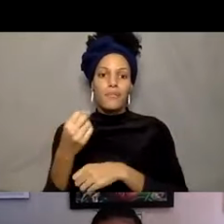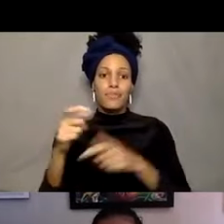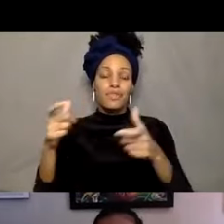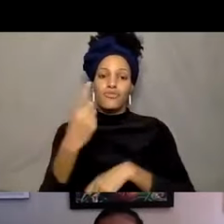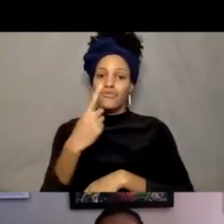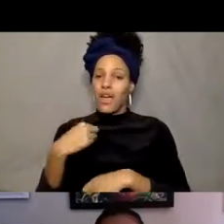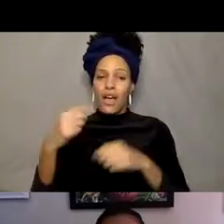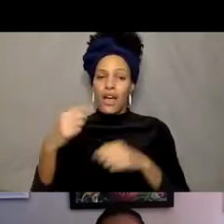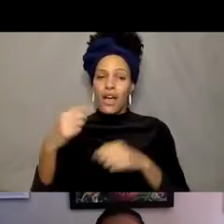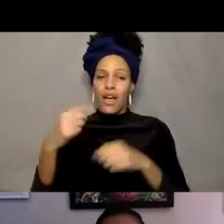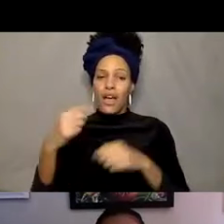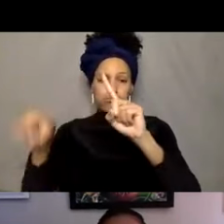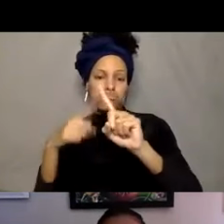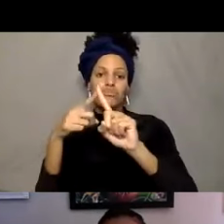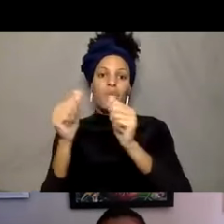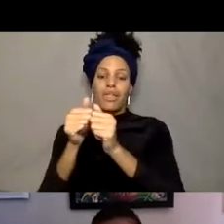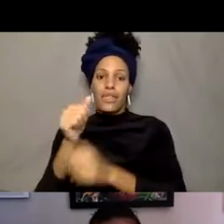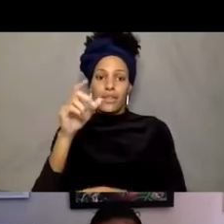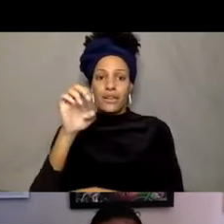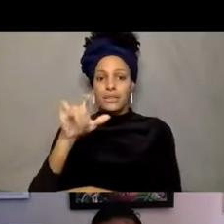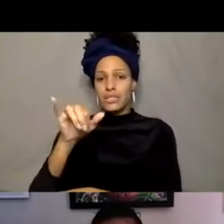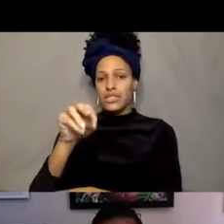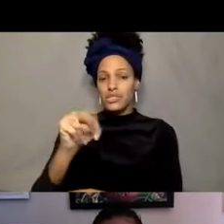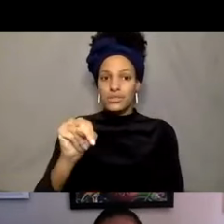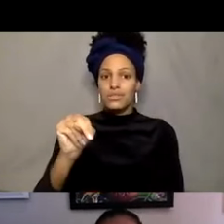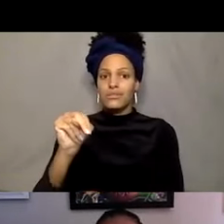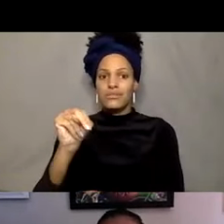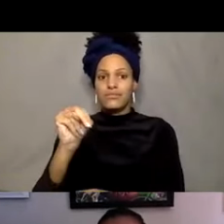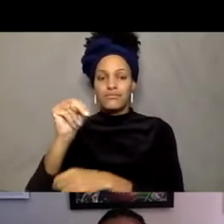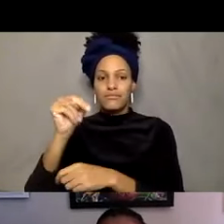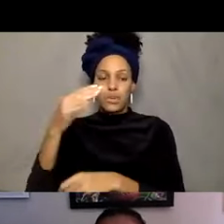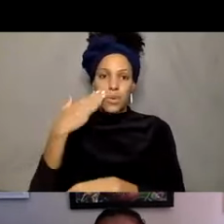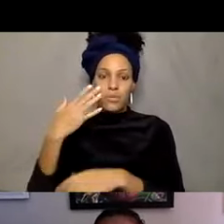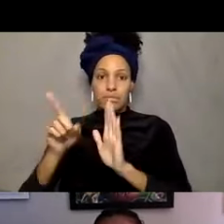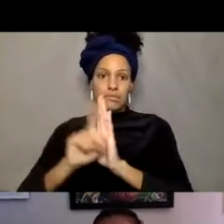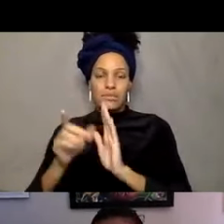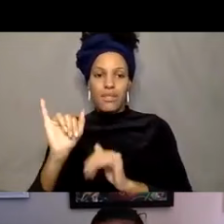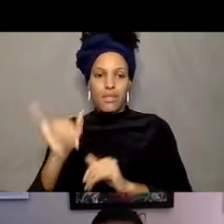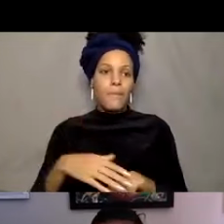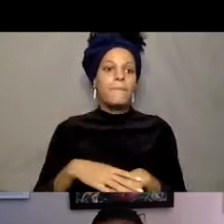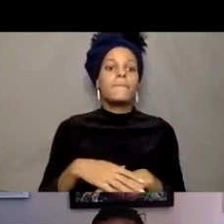indicating our first important disclaimer. Everything discussed today is in the guidelines,